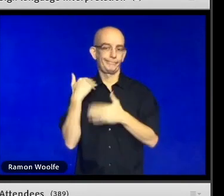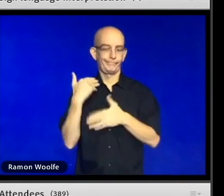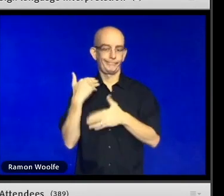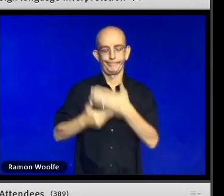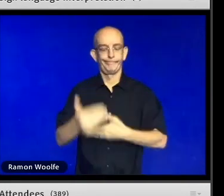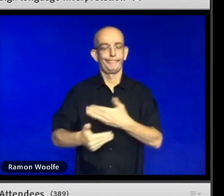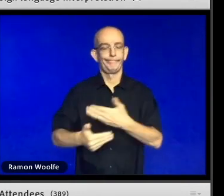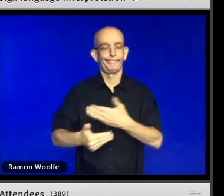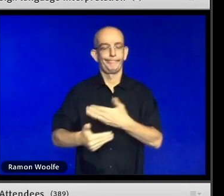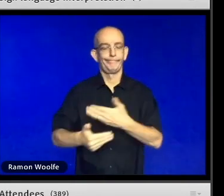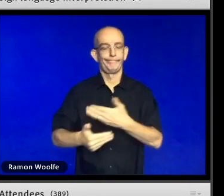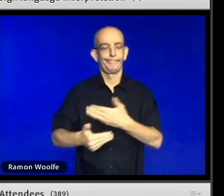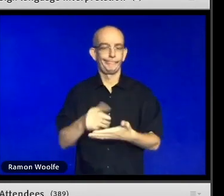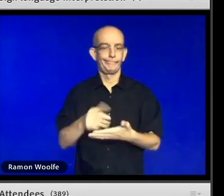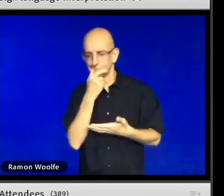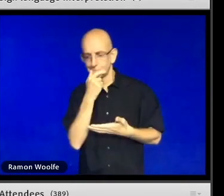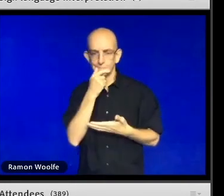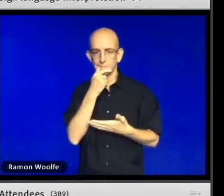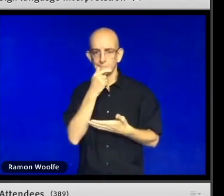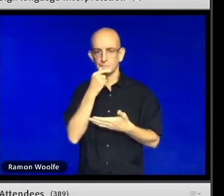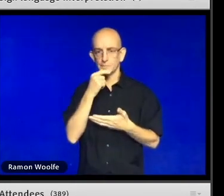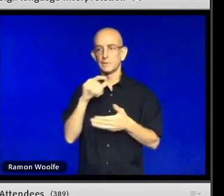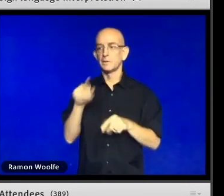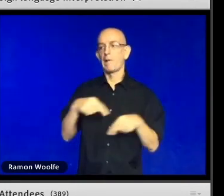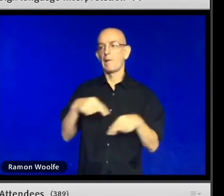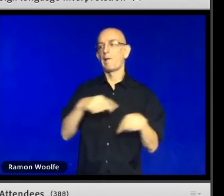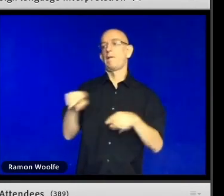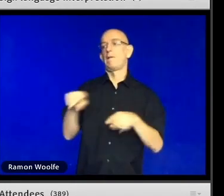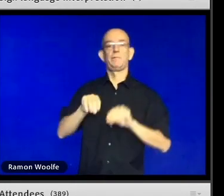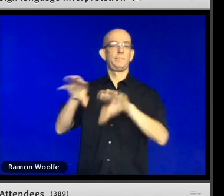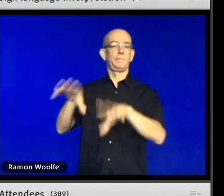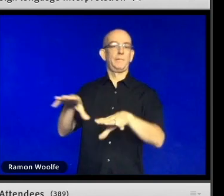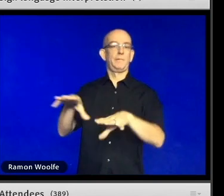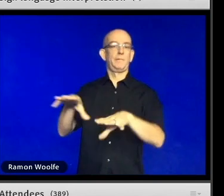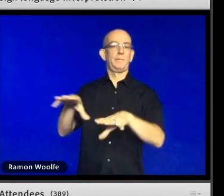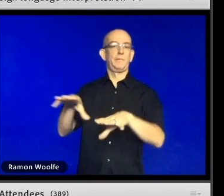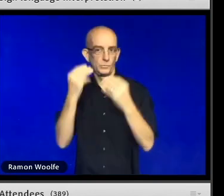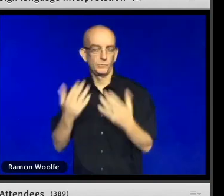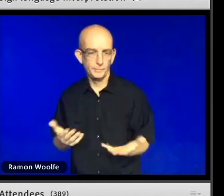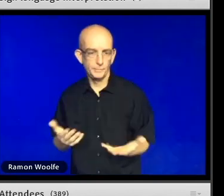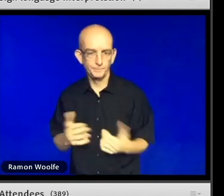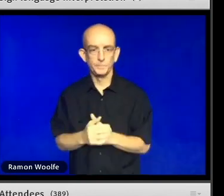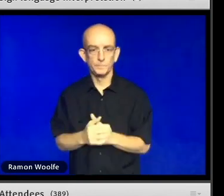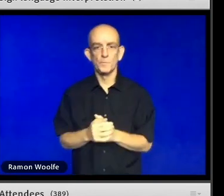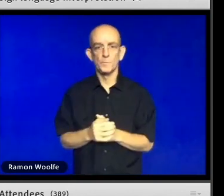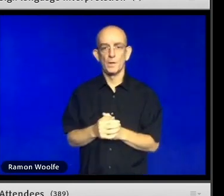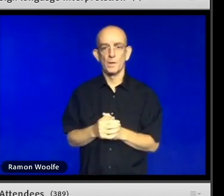into braille and we had a whole booklet in braille for the effective precautions and